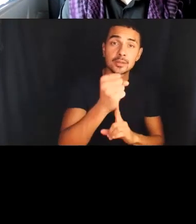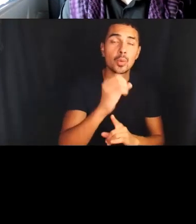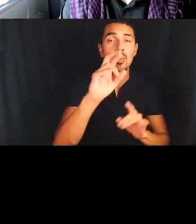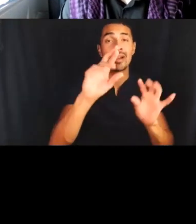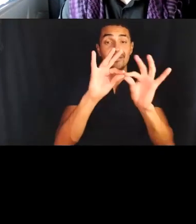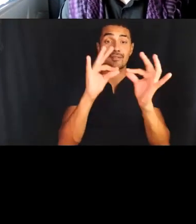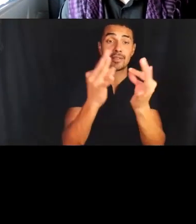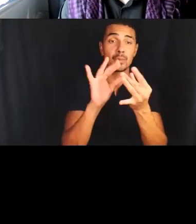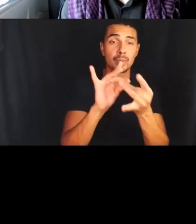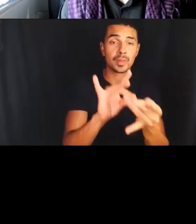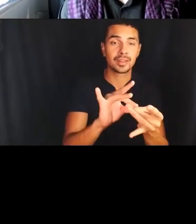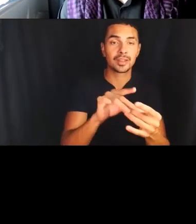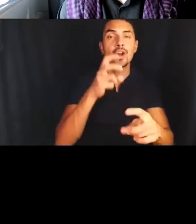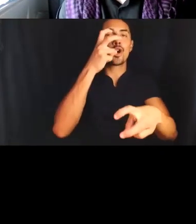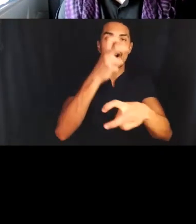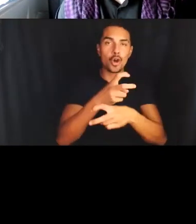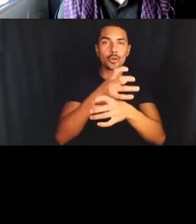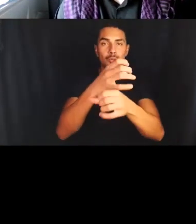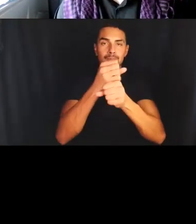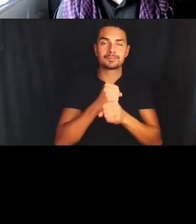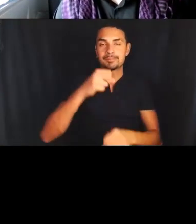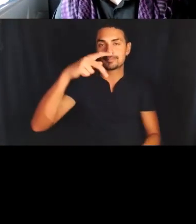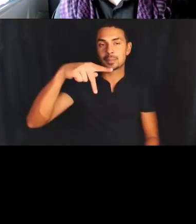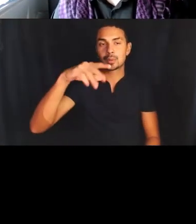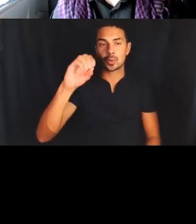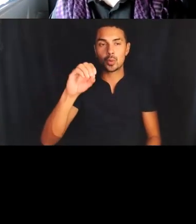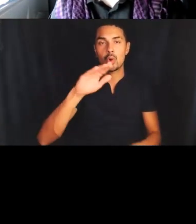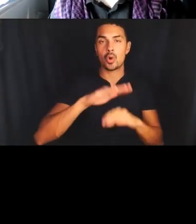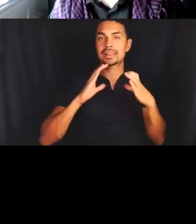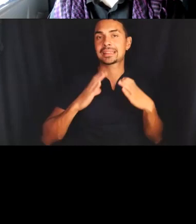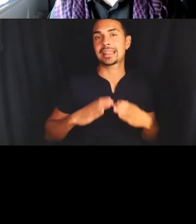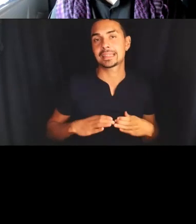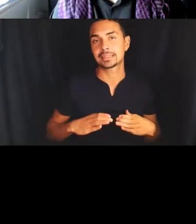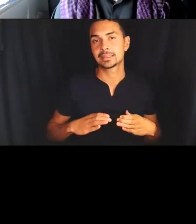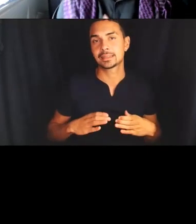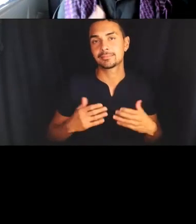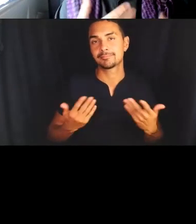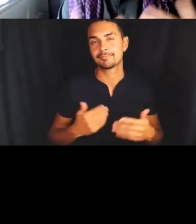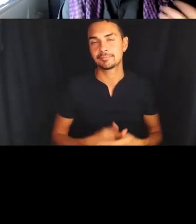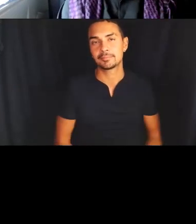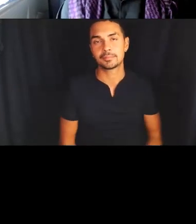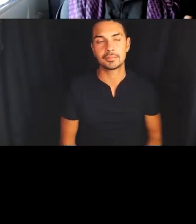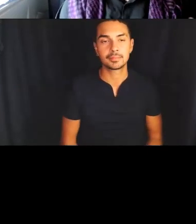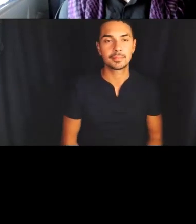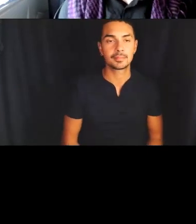it's kind of hard to obtain a PPO on clients or whatnot." So this person was really saying like, you know,